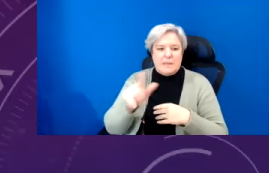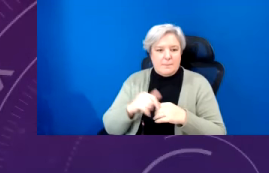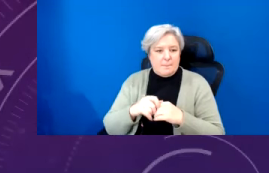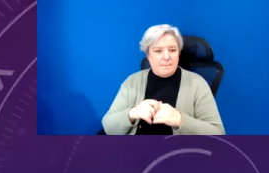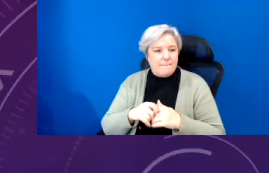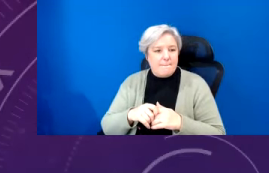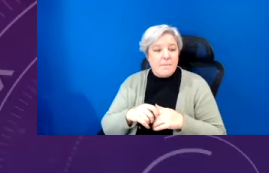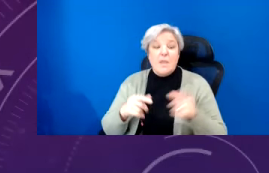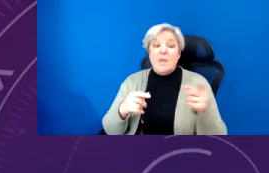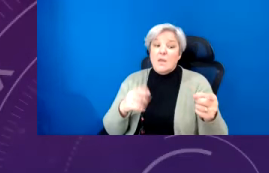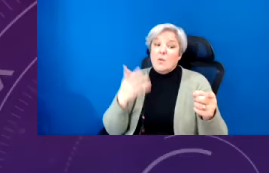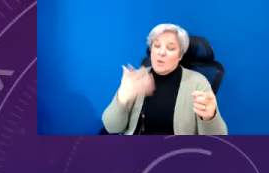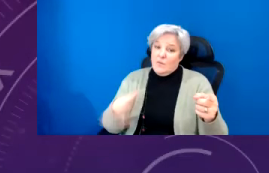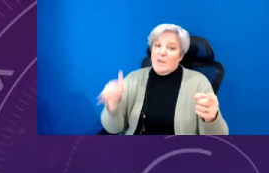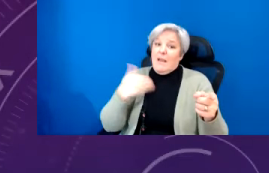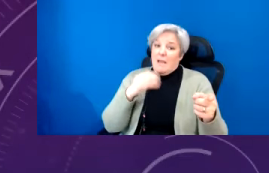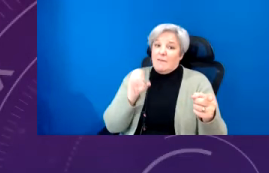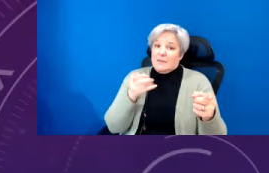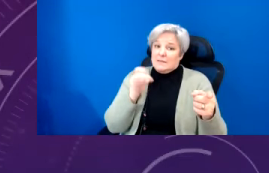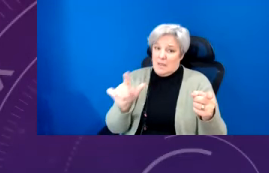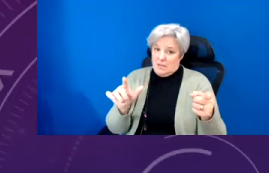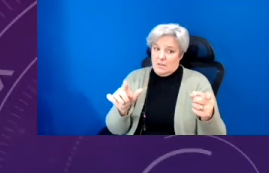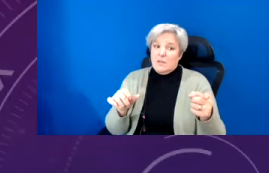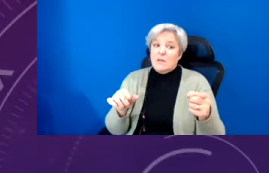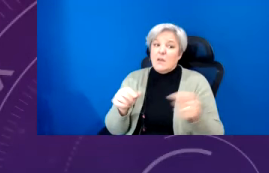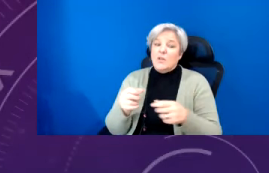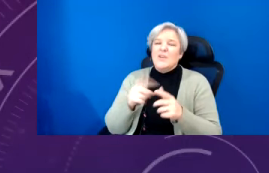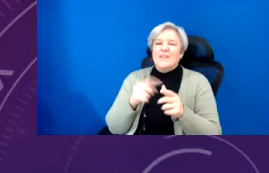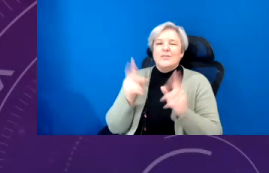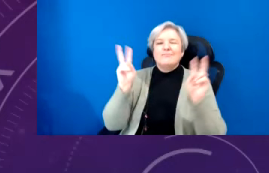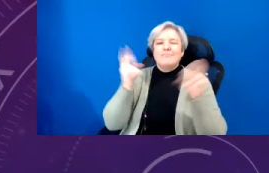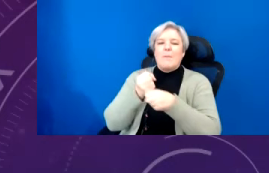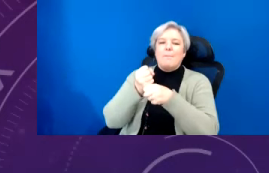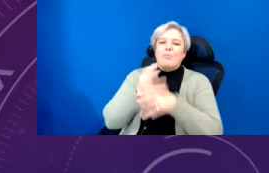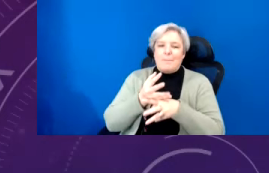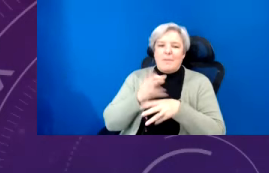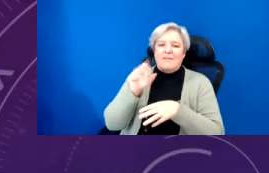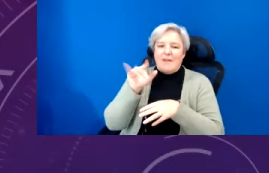Now once we have it in Excel, we need to prep the file to give to admissions and records. Right.